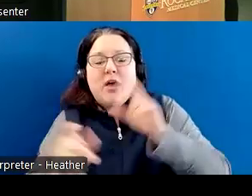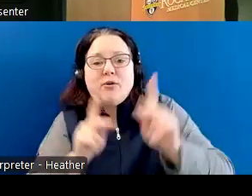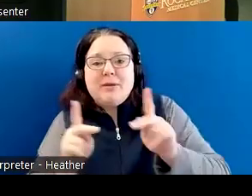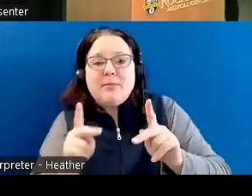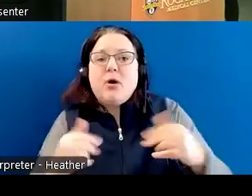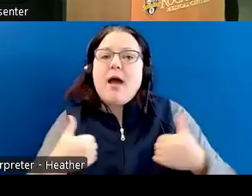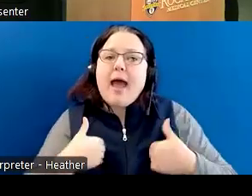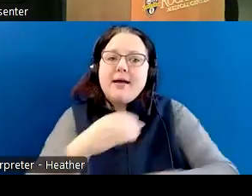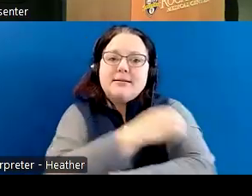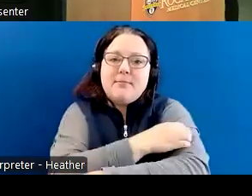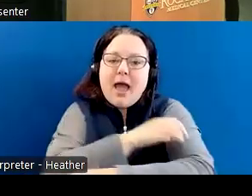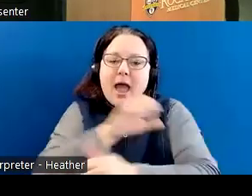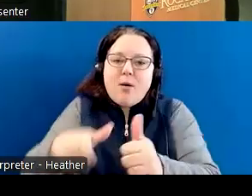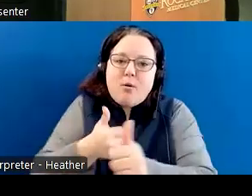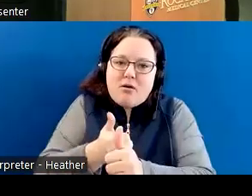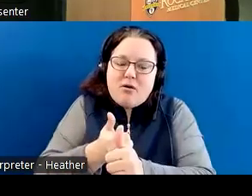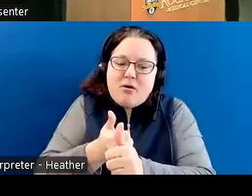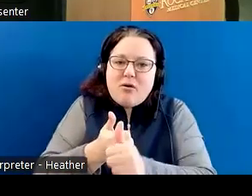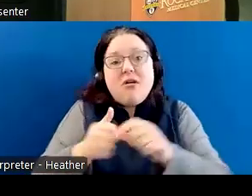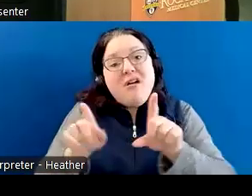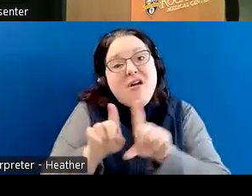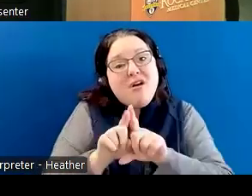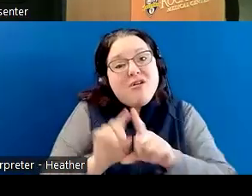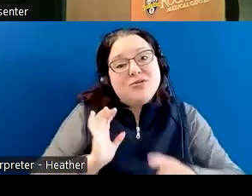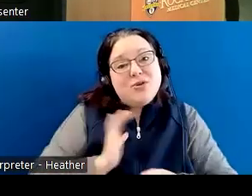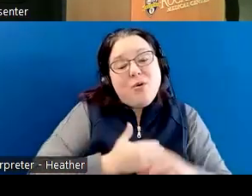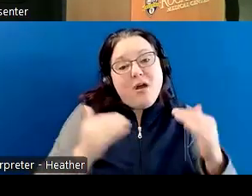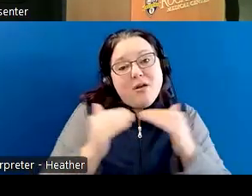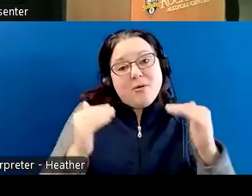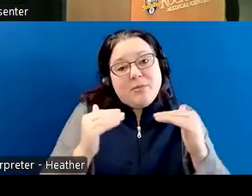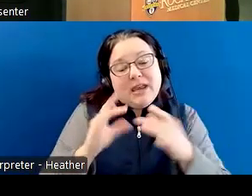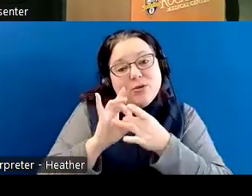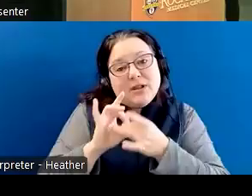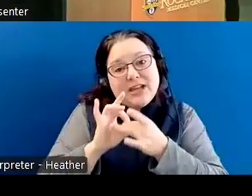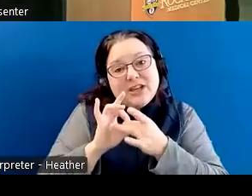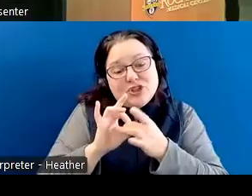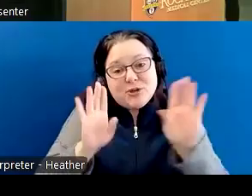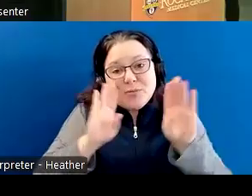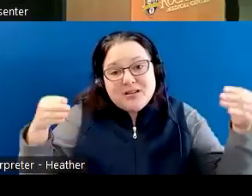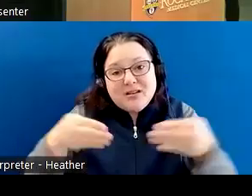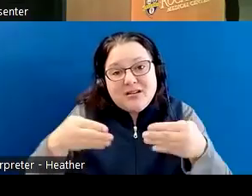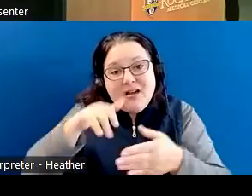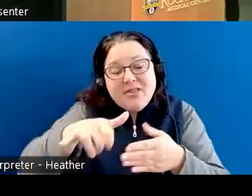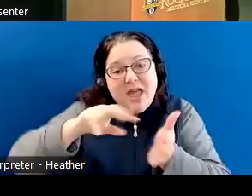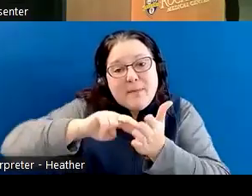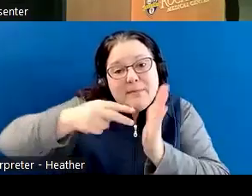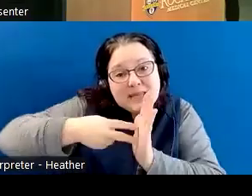human experience and our peer relationships center on that. They center on the meaning that